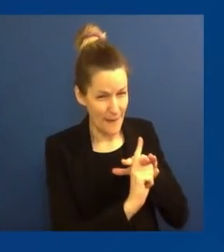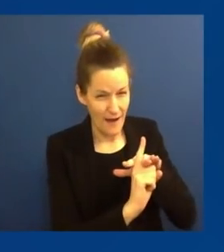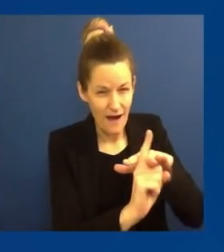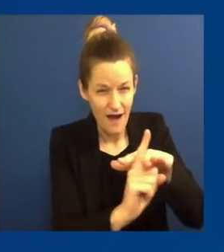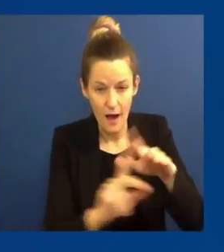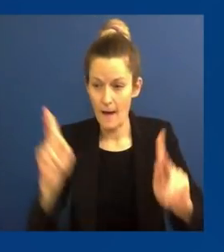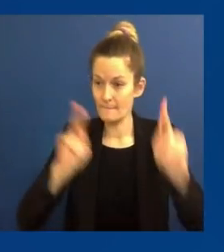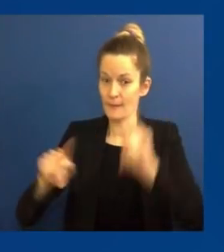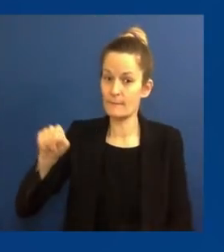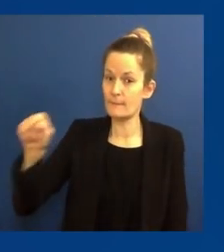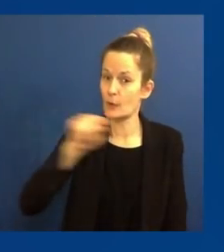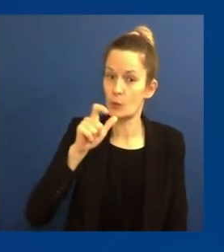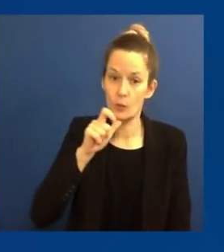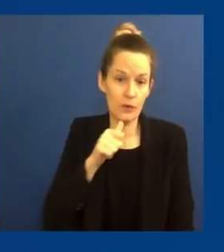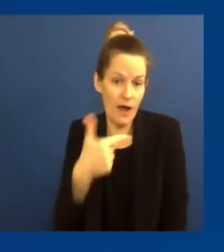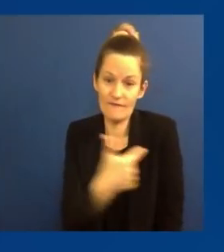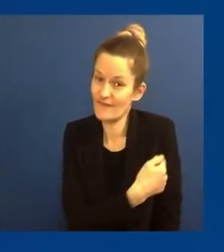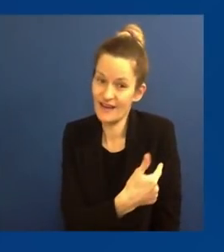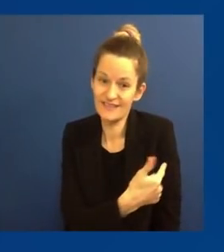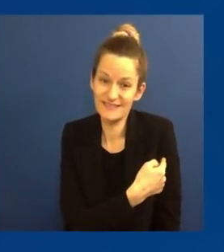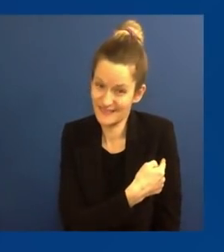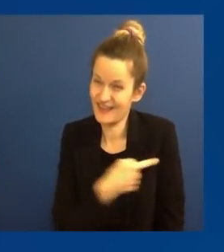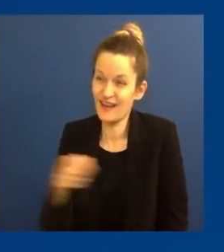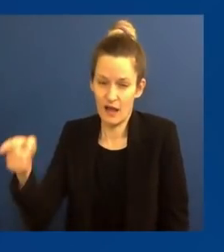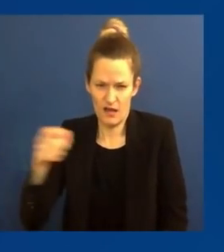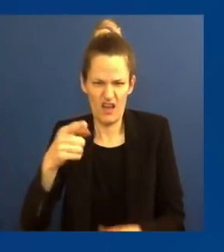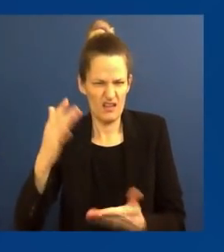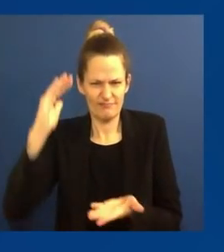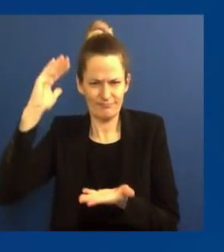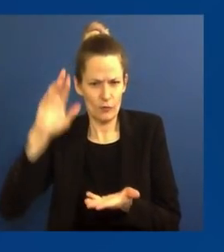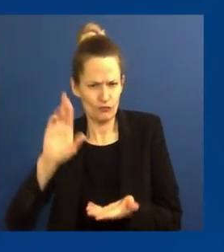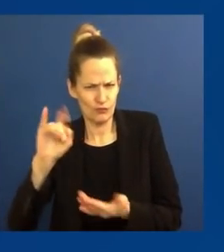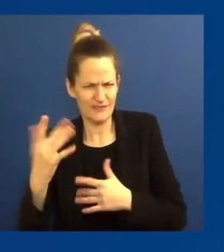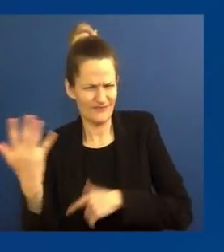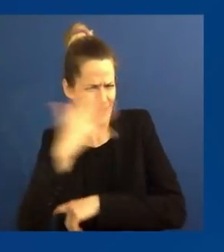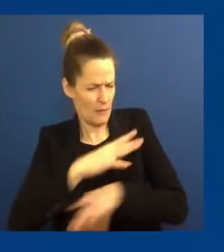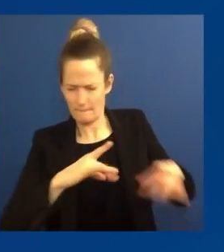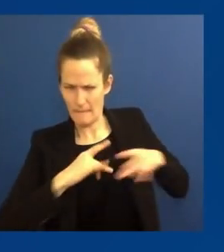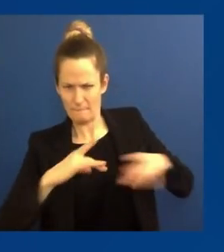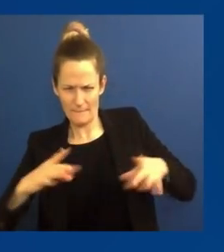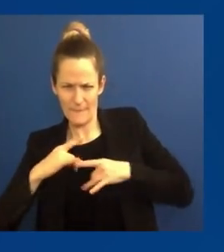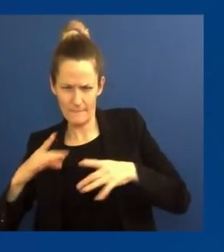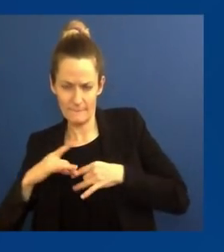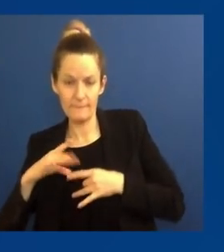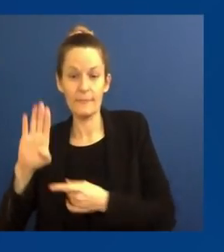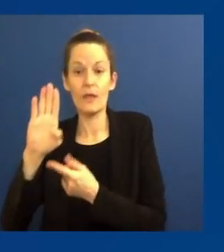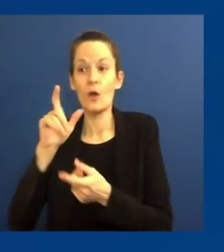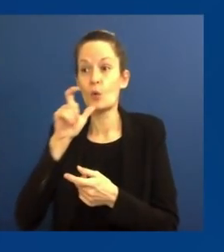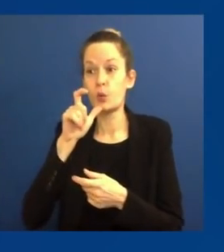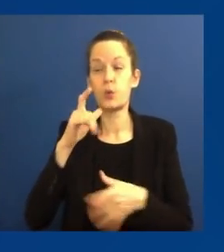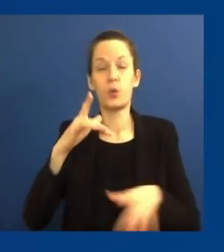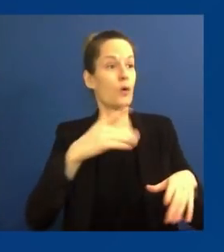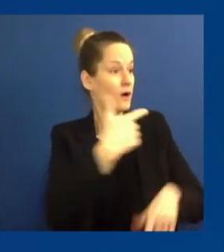when compared to adults who had received a booster dose. The data here show the protection provided by vaccines